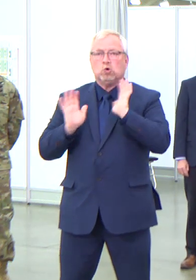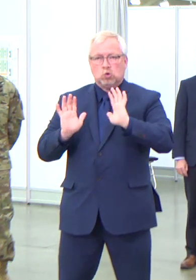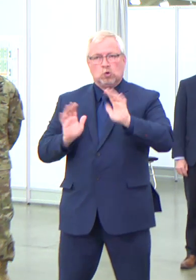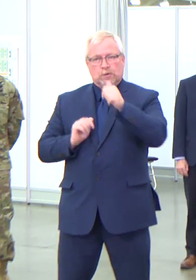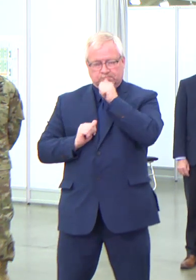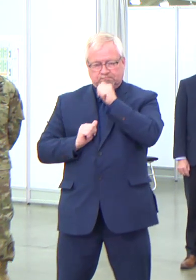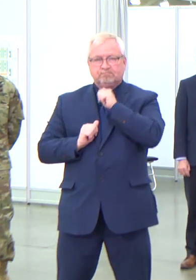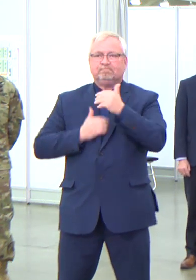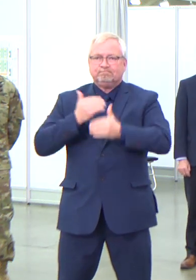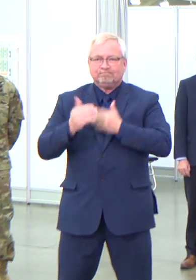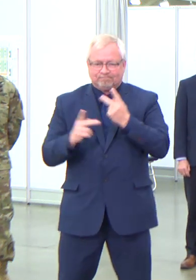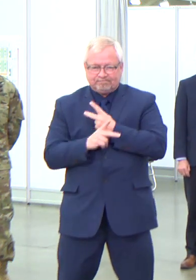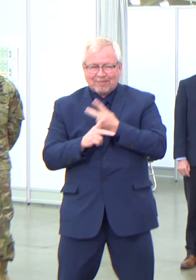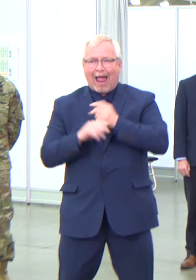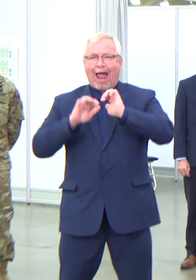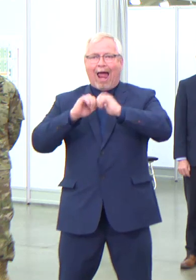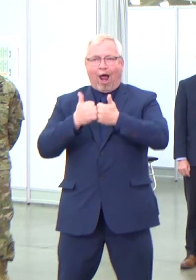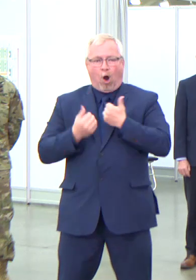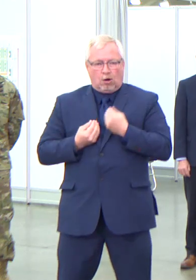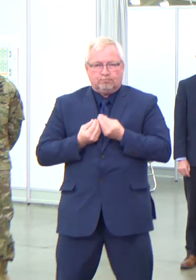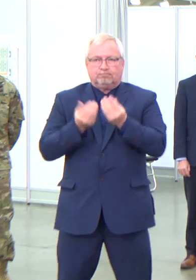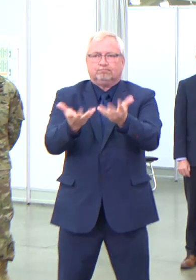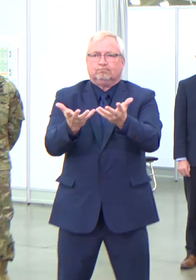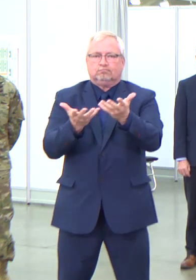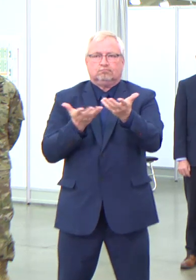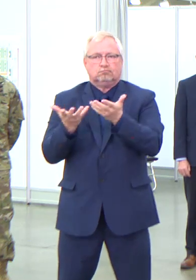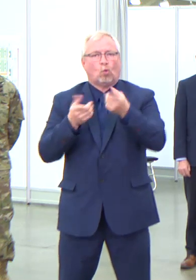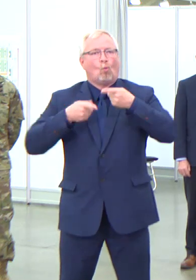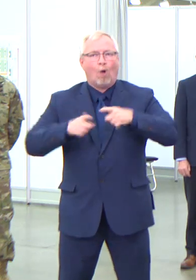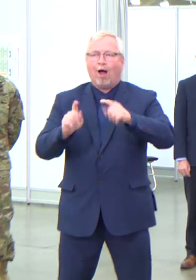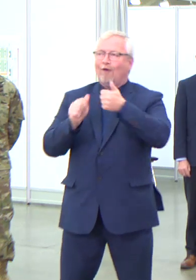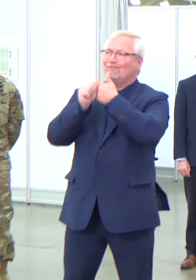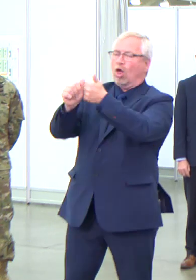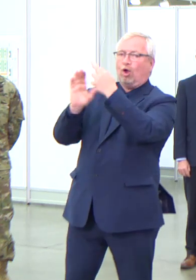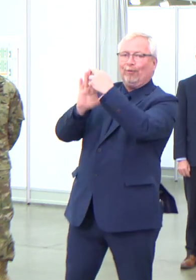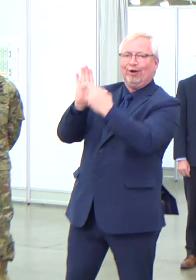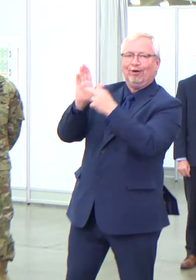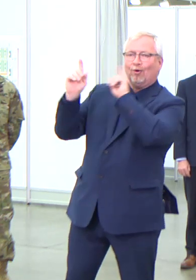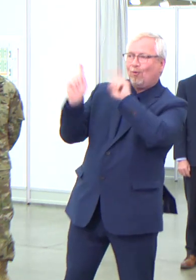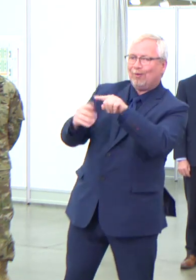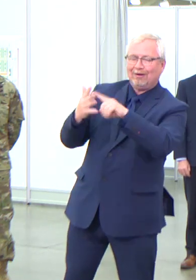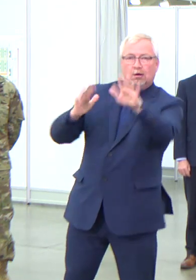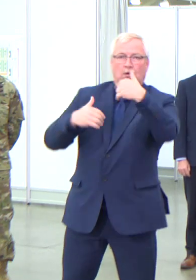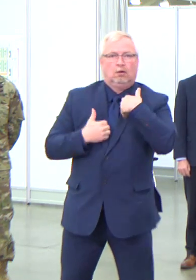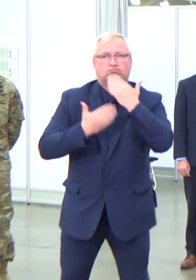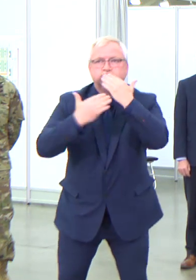needed services while also observing social distancing guidelines. However, there are reports of a few